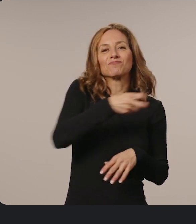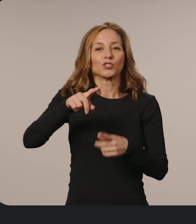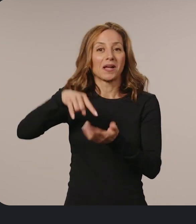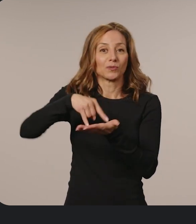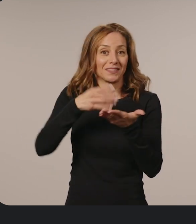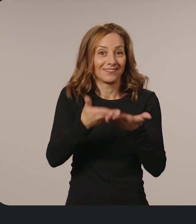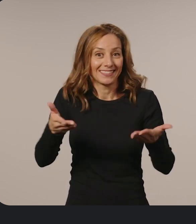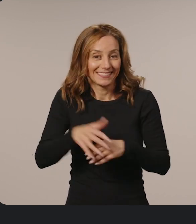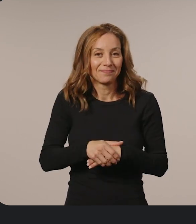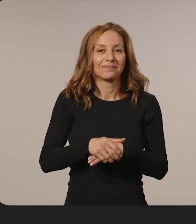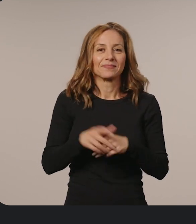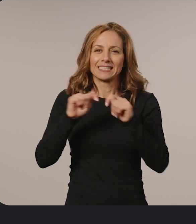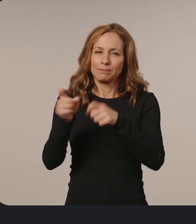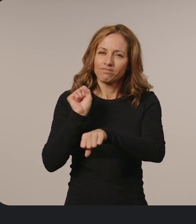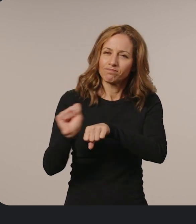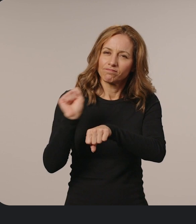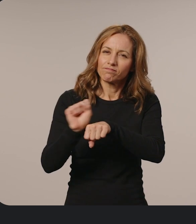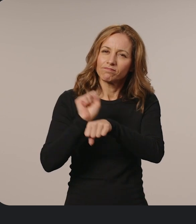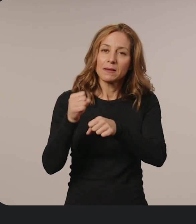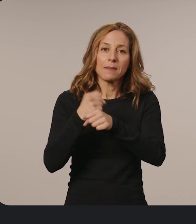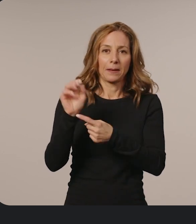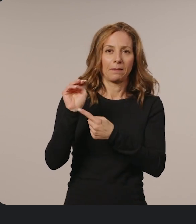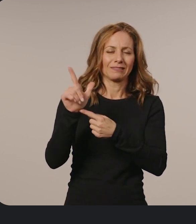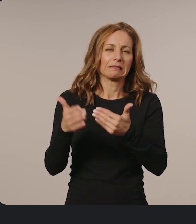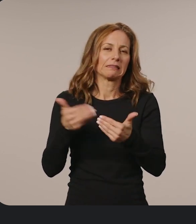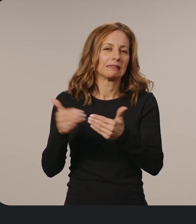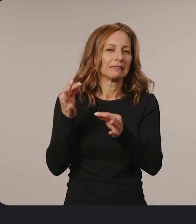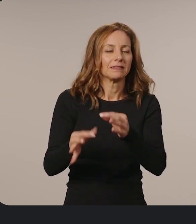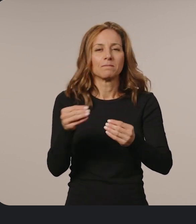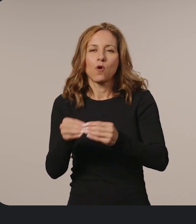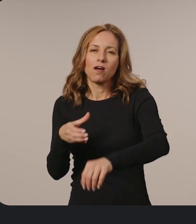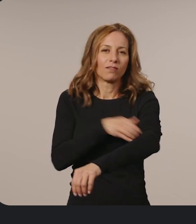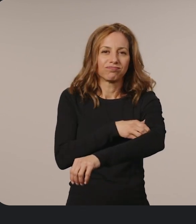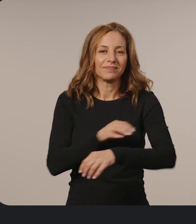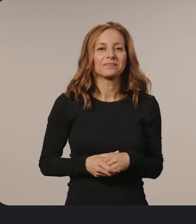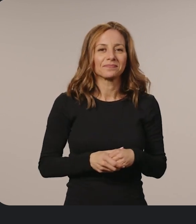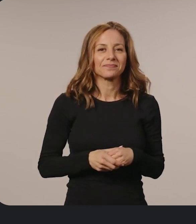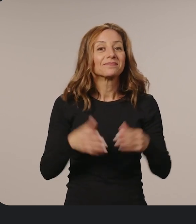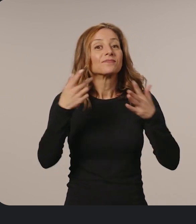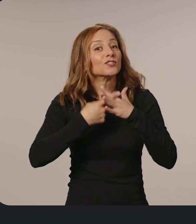in the browser. Let's switch over to Android devices, where the team has been hard at work making machine learning